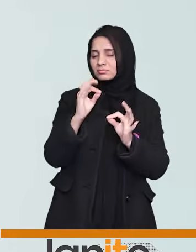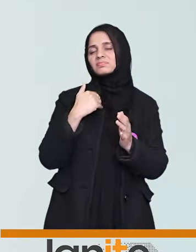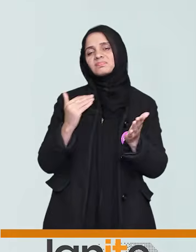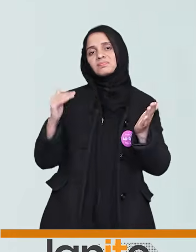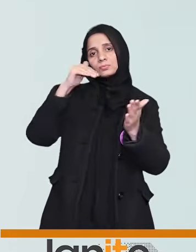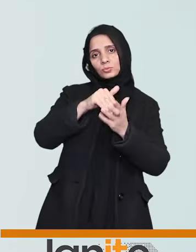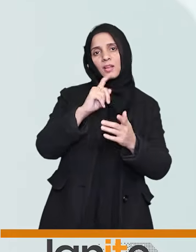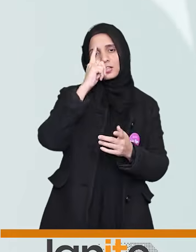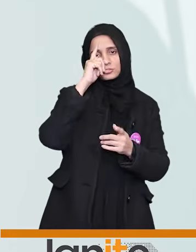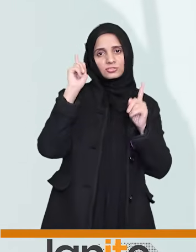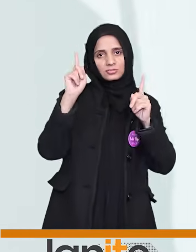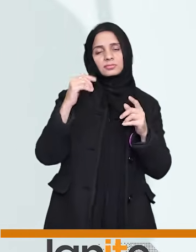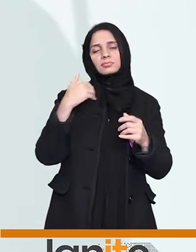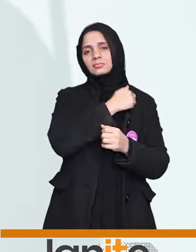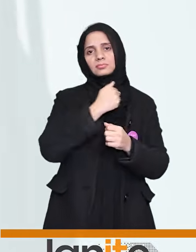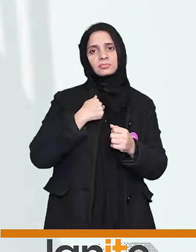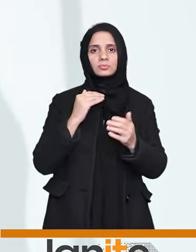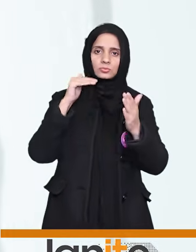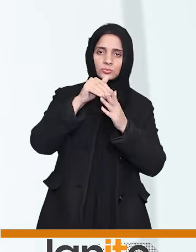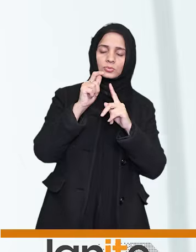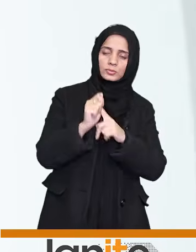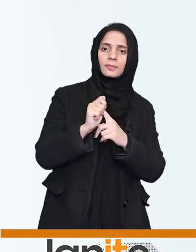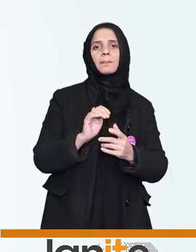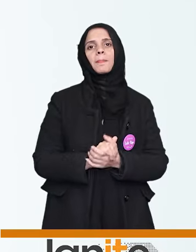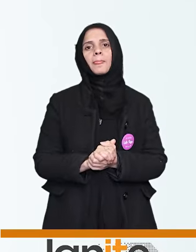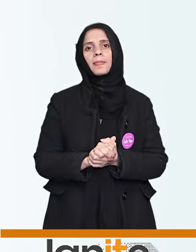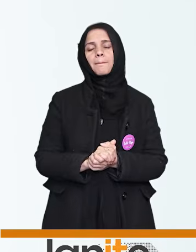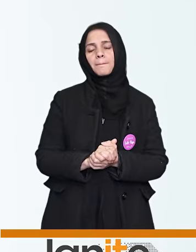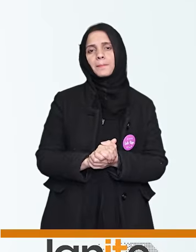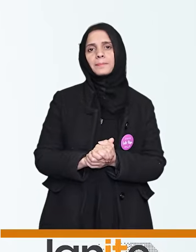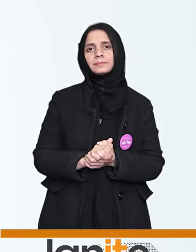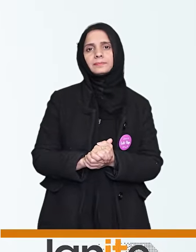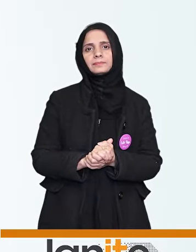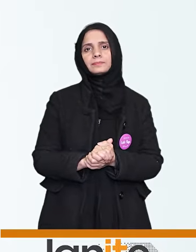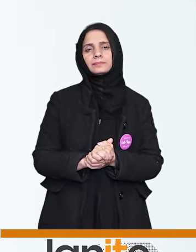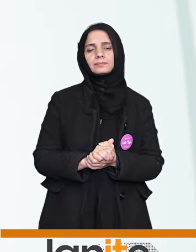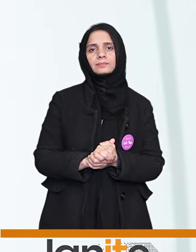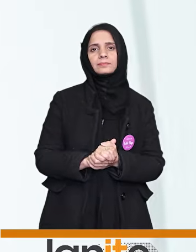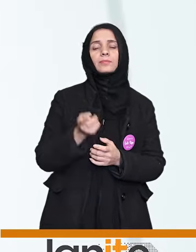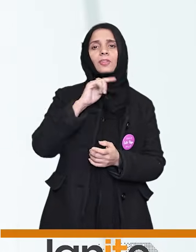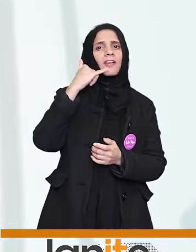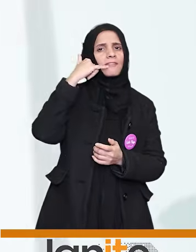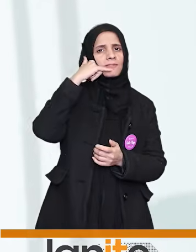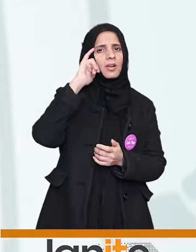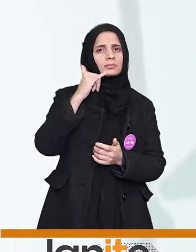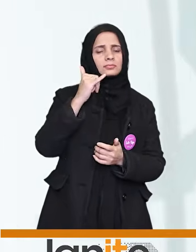So, freelancer.com has a great thing like Upwork. That is mobile app even if you are Android users,